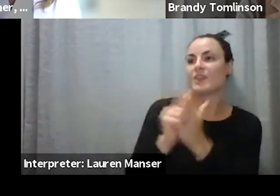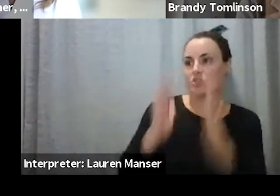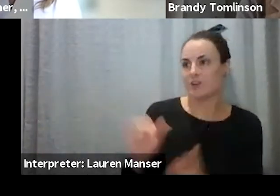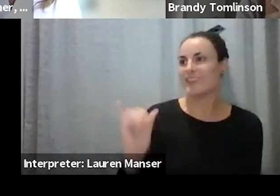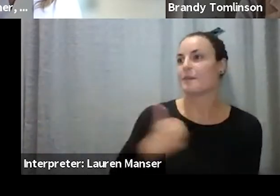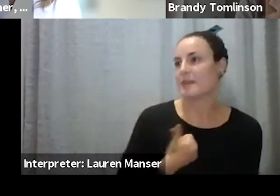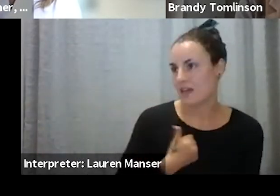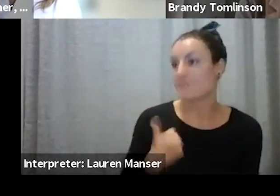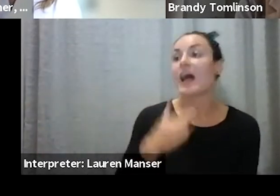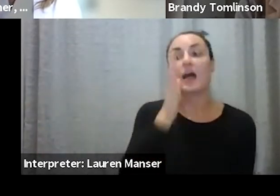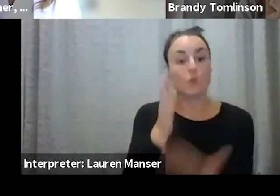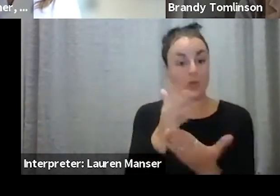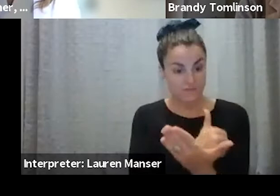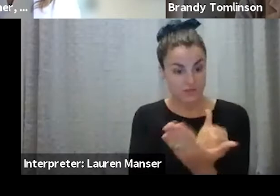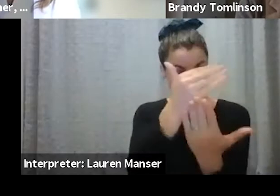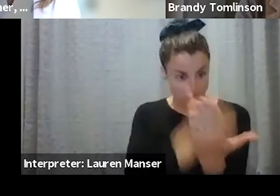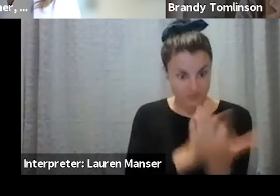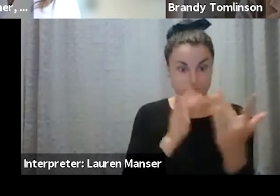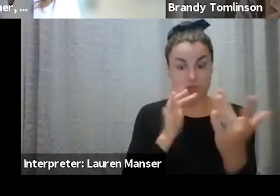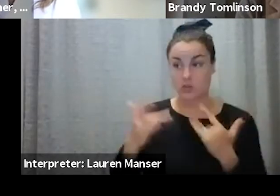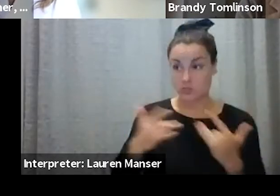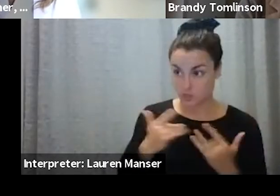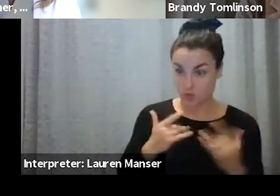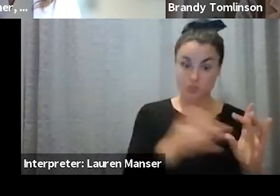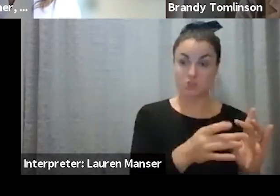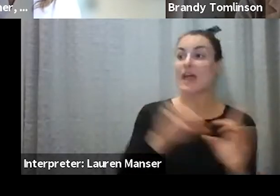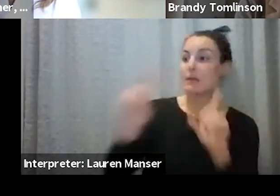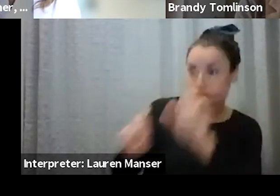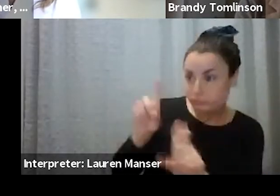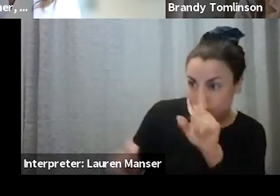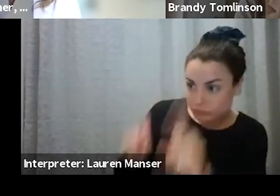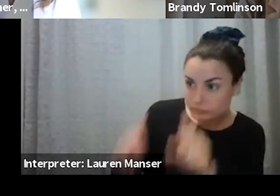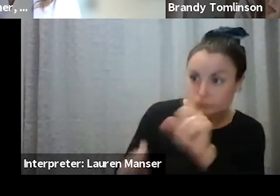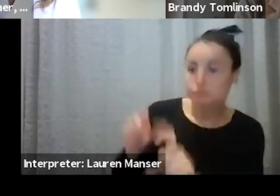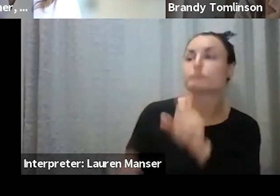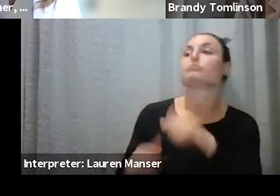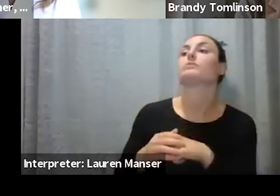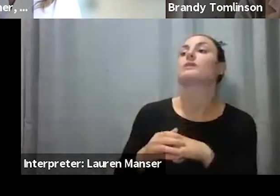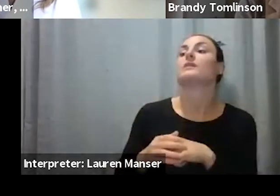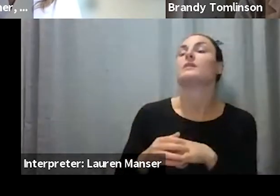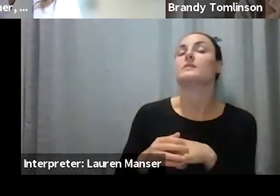ask for information related to your disability, and your job, and ask what accommodations you requested.